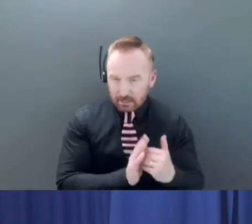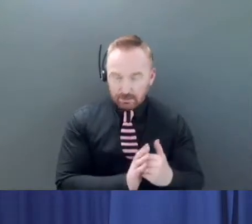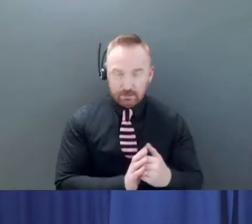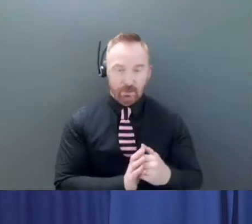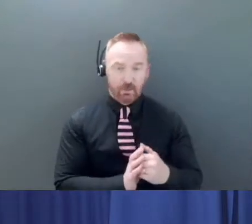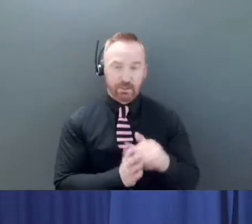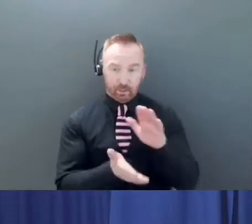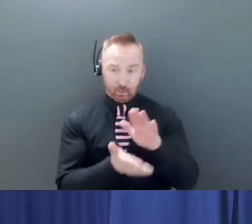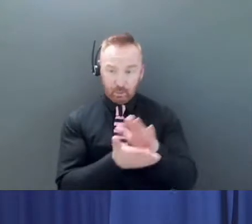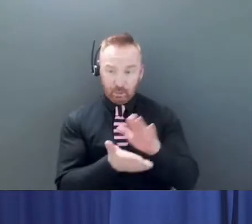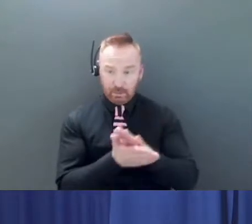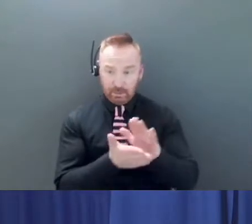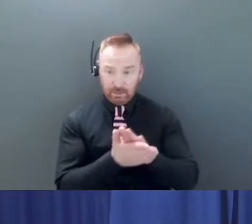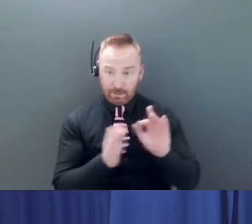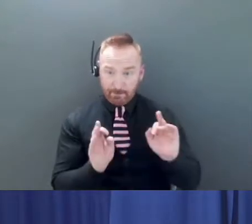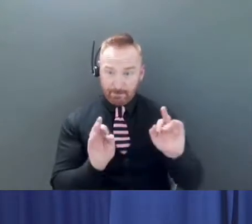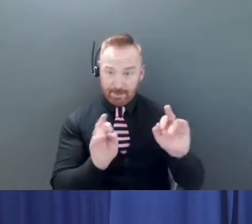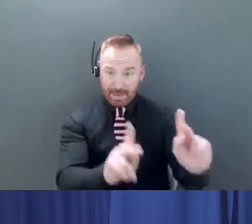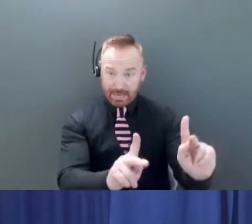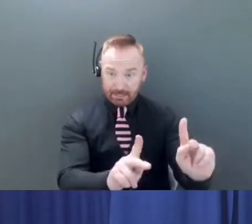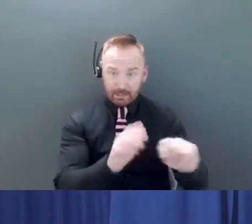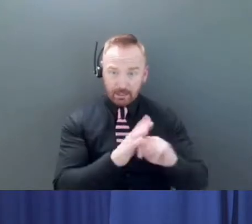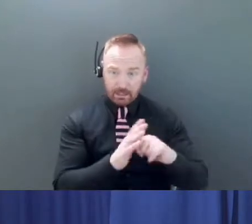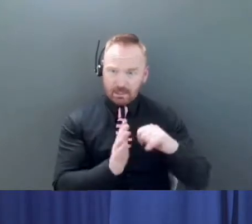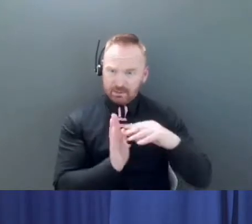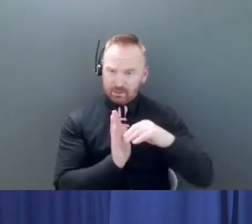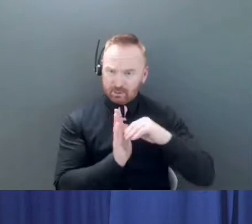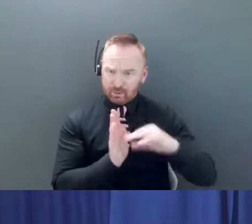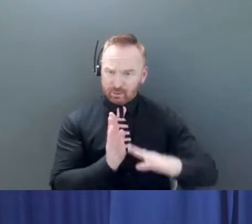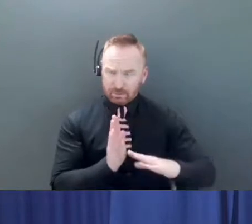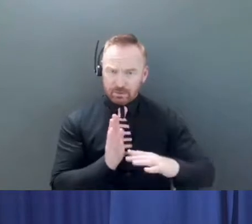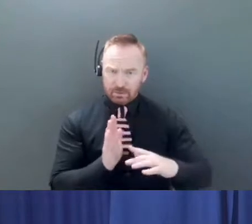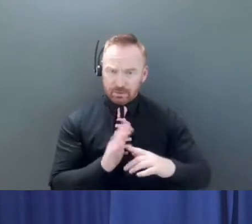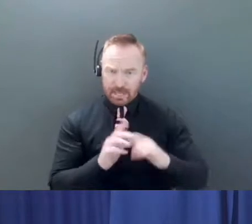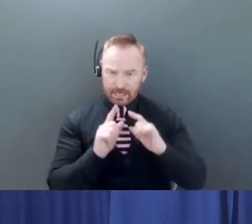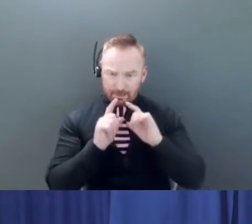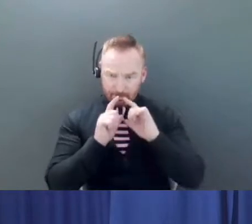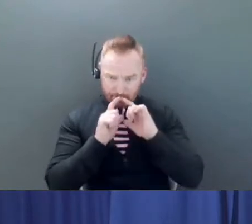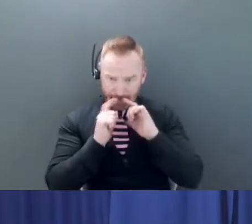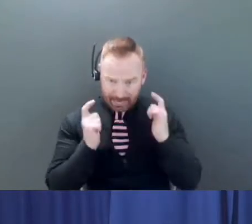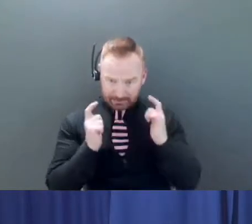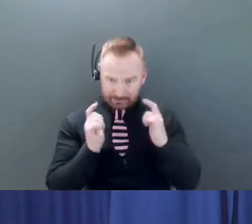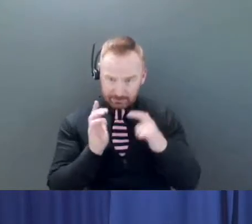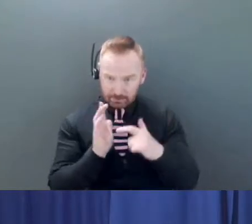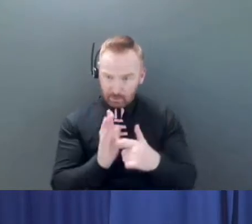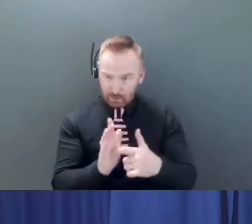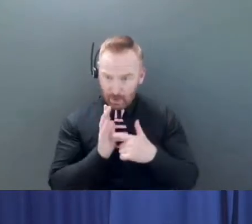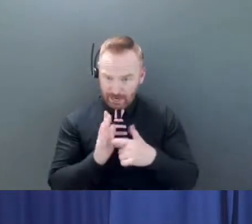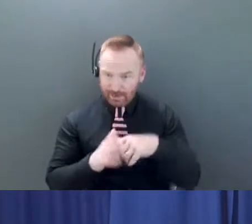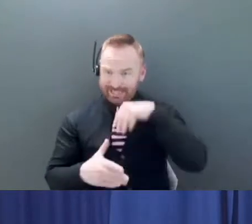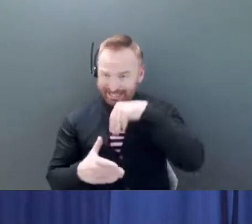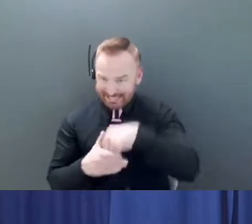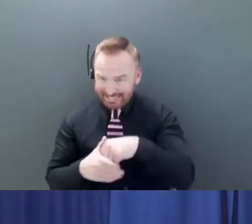students will not be required to